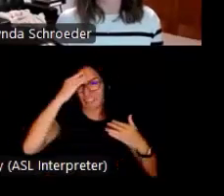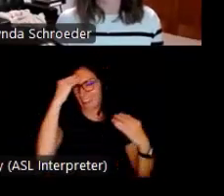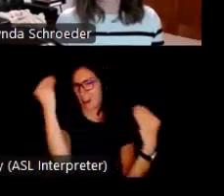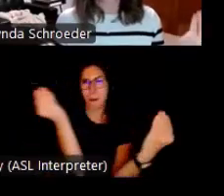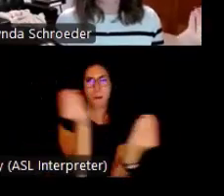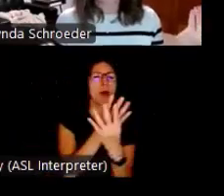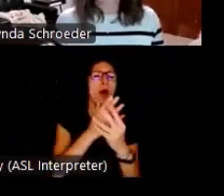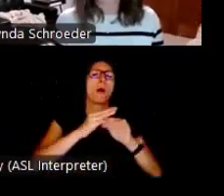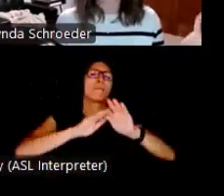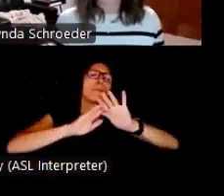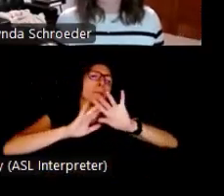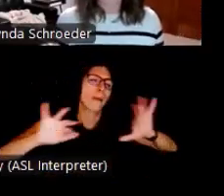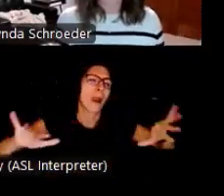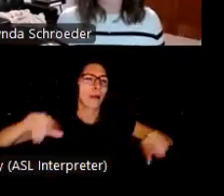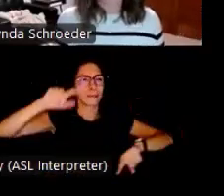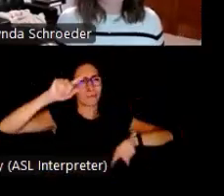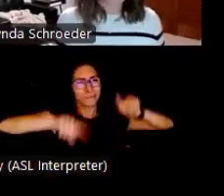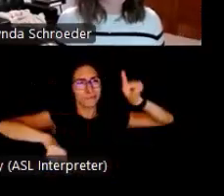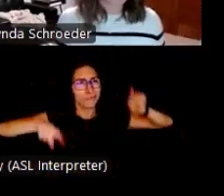so that we reached diverse audiences.